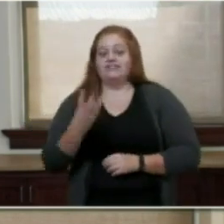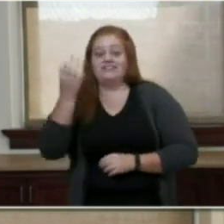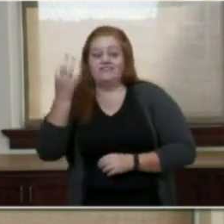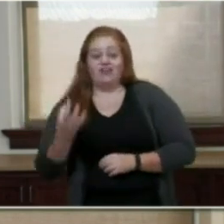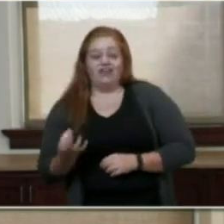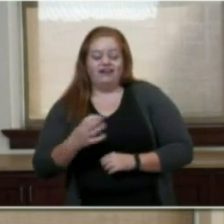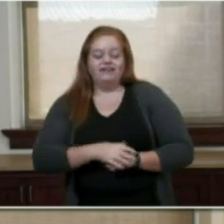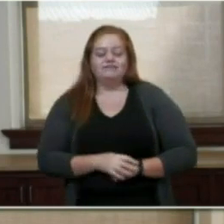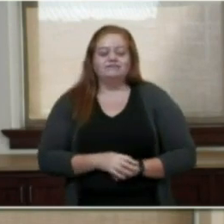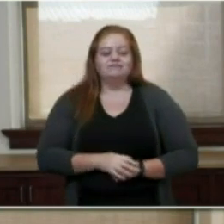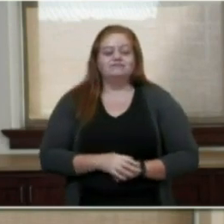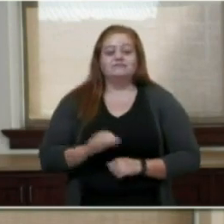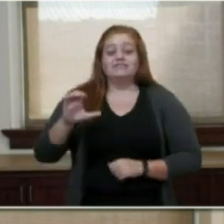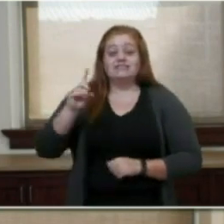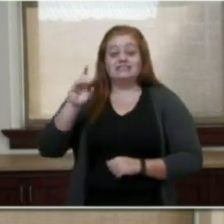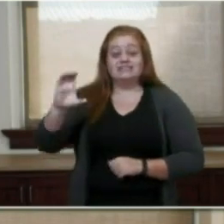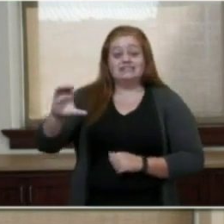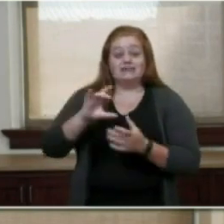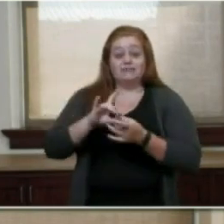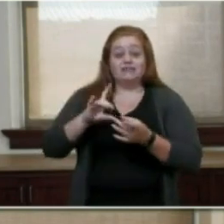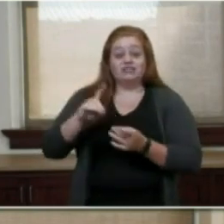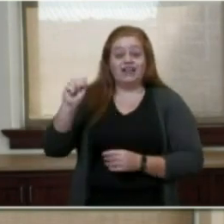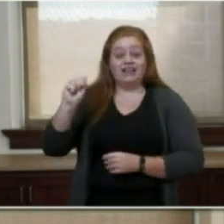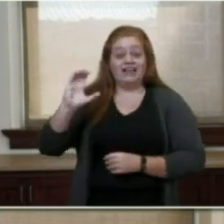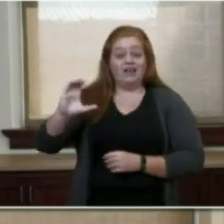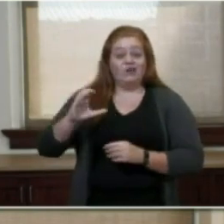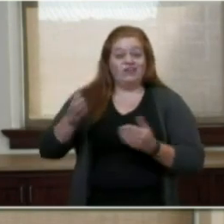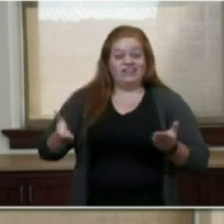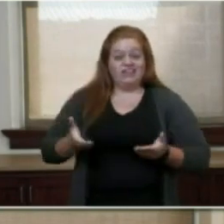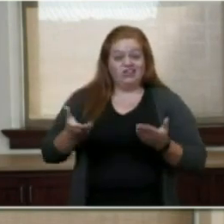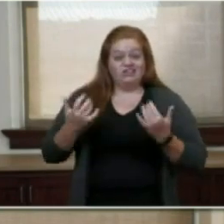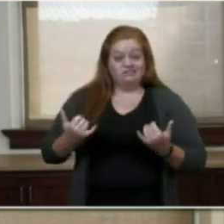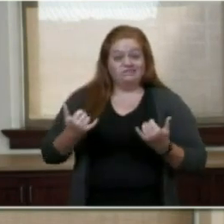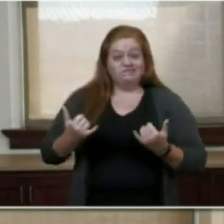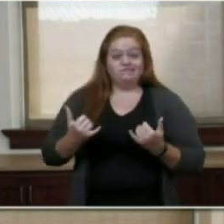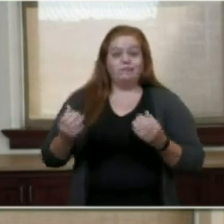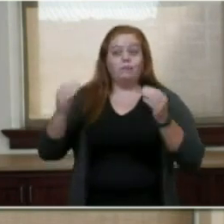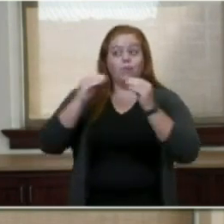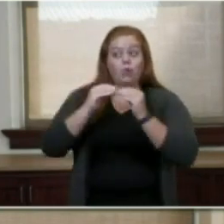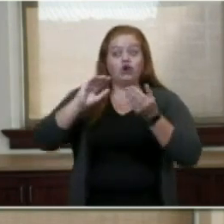CDC. Allegheny County is now having substantial communities transmission of